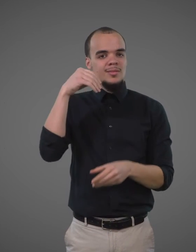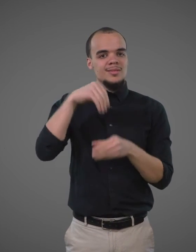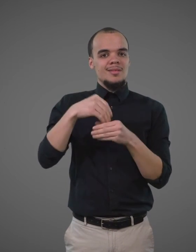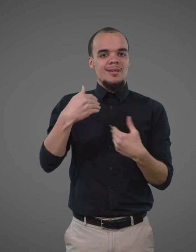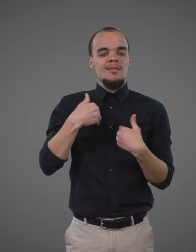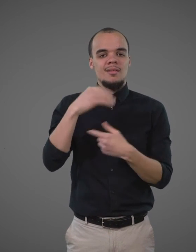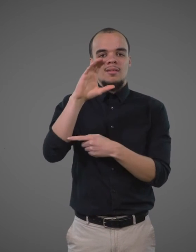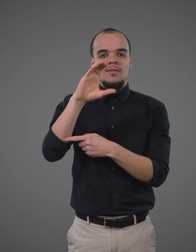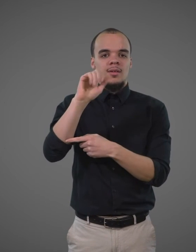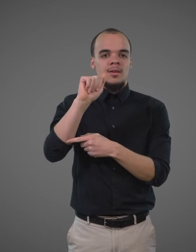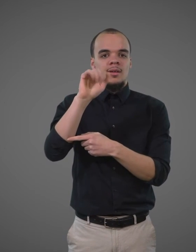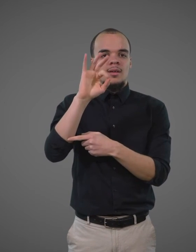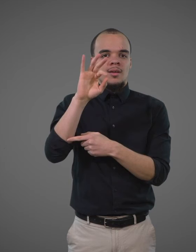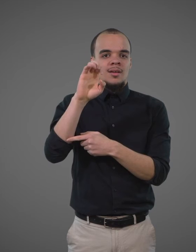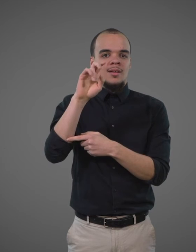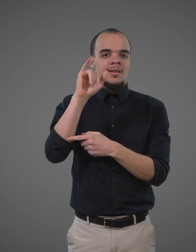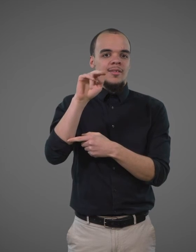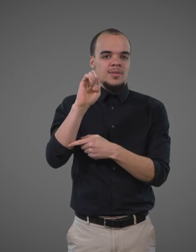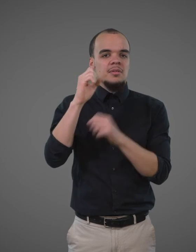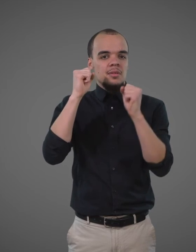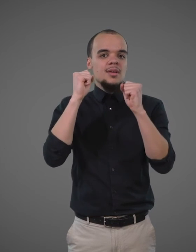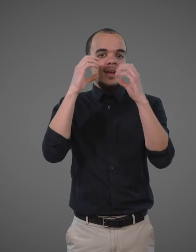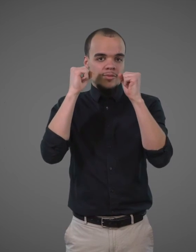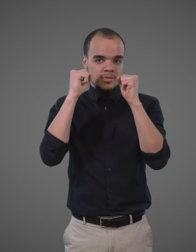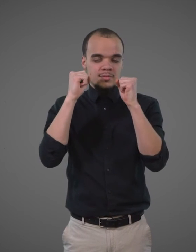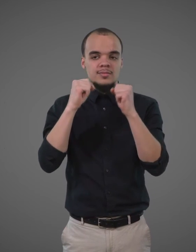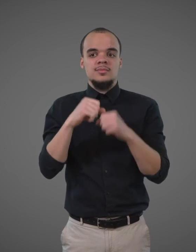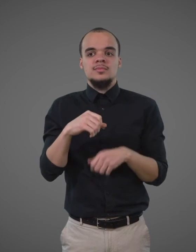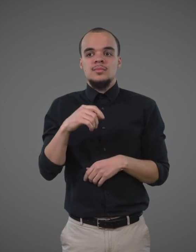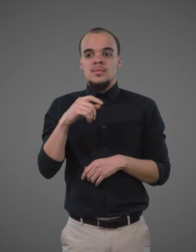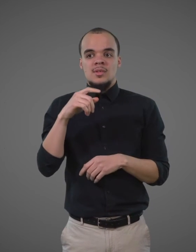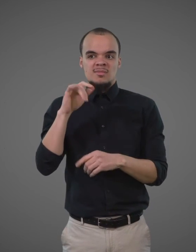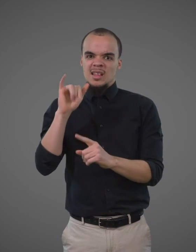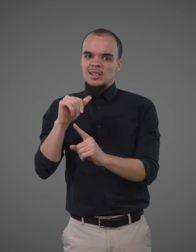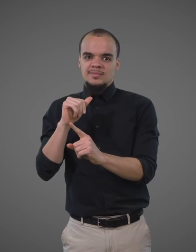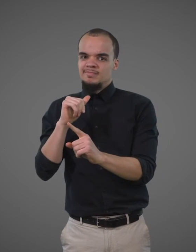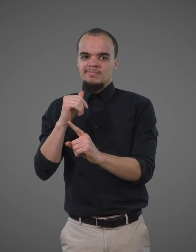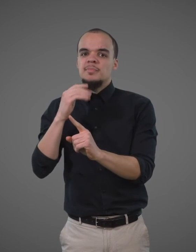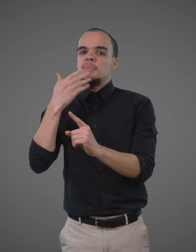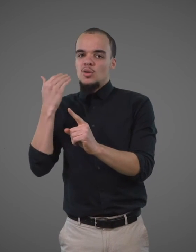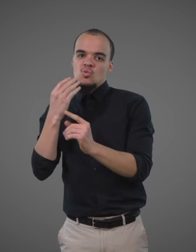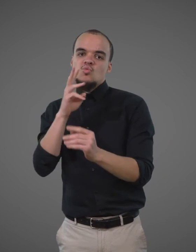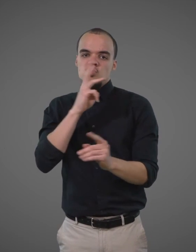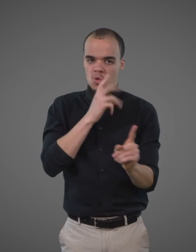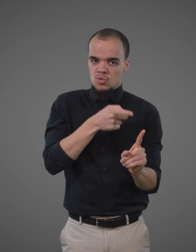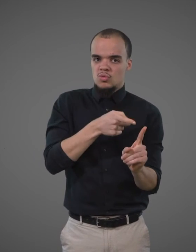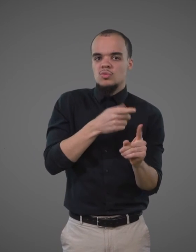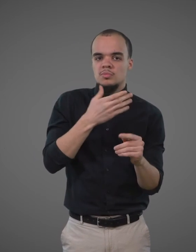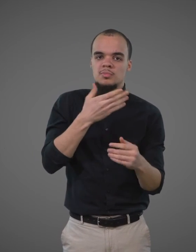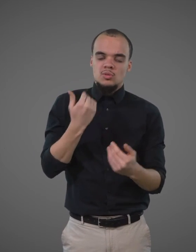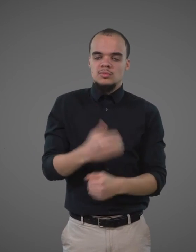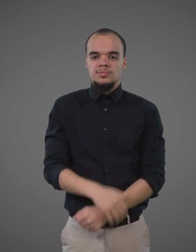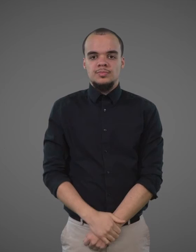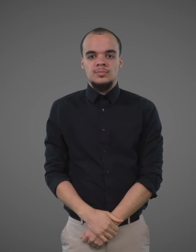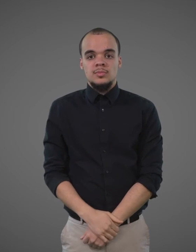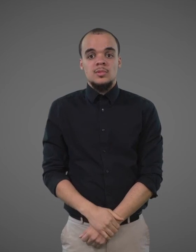to drink them yet, because they contain caffeine. It's best to just drink water.